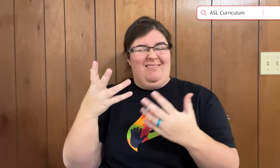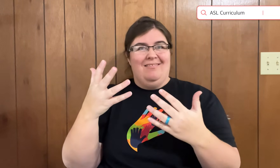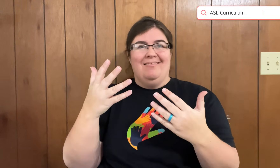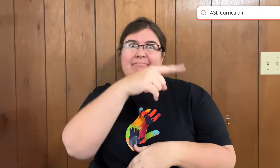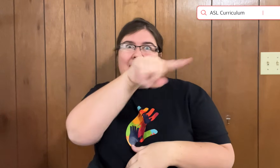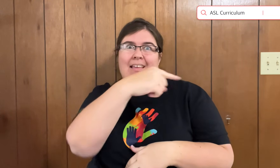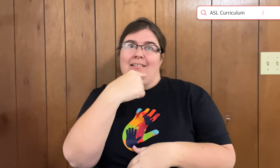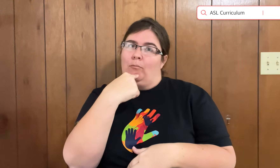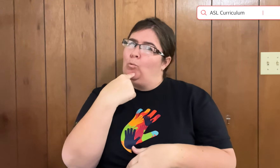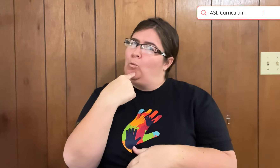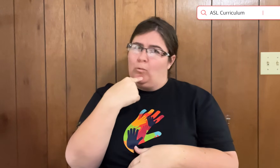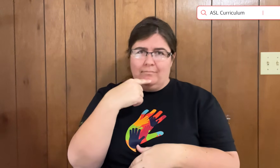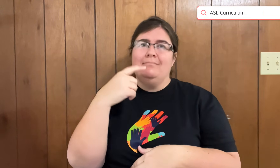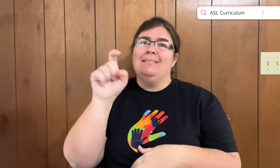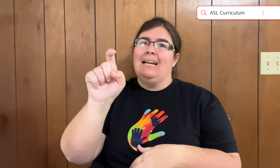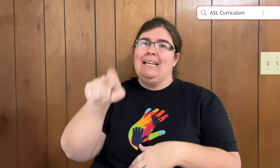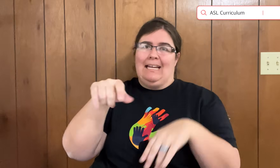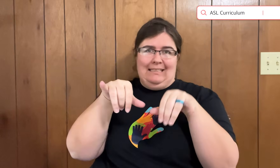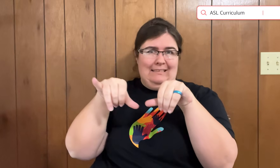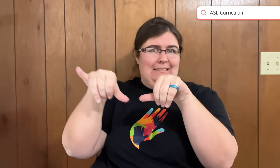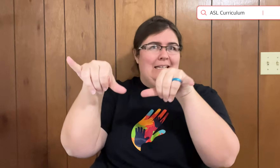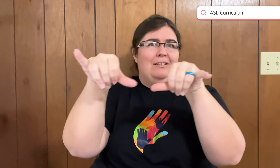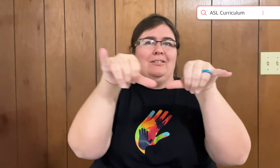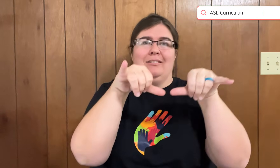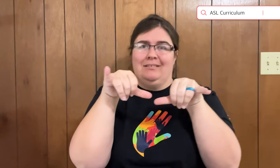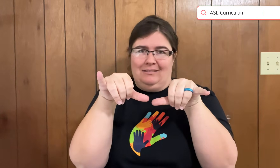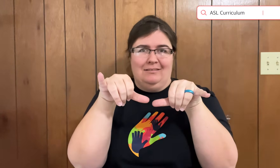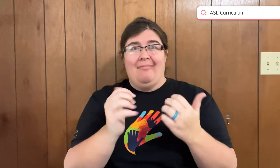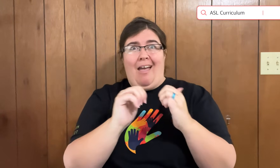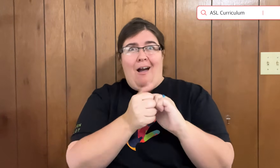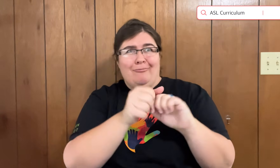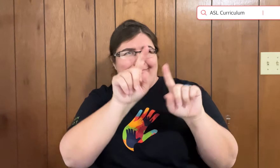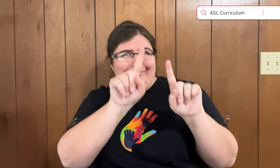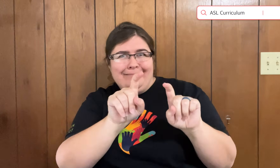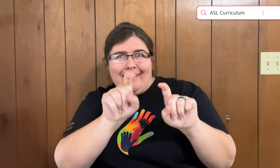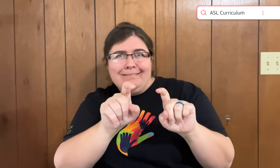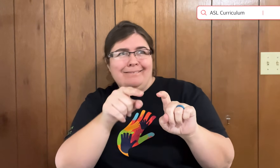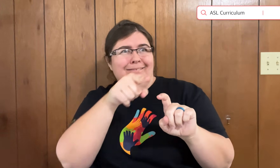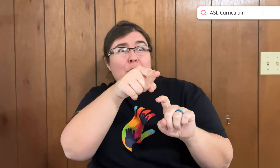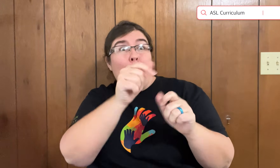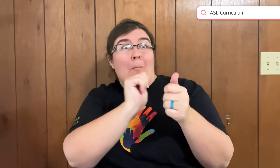102. Proponents point out that there needs to be a standard ASL because how else would you